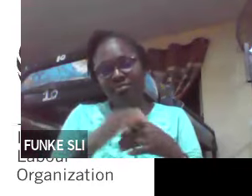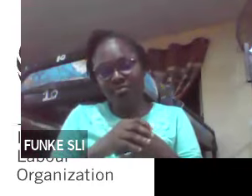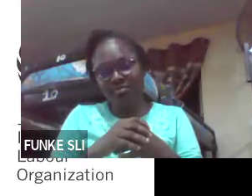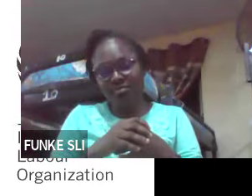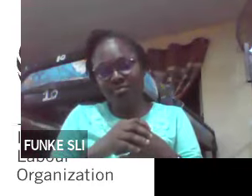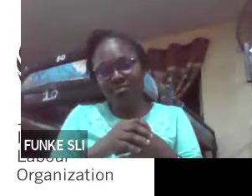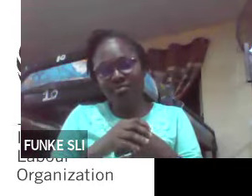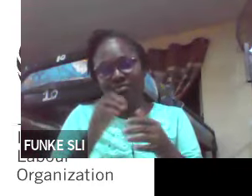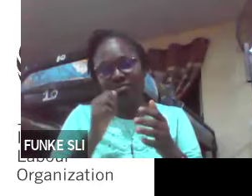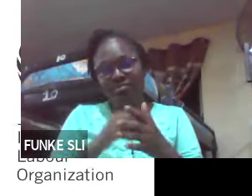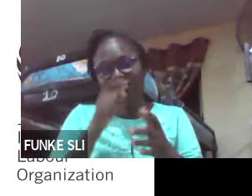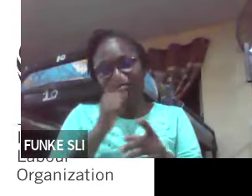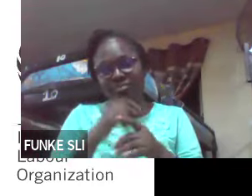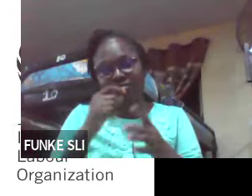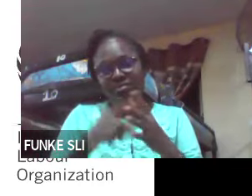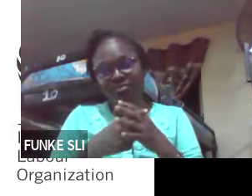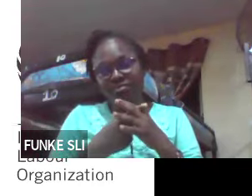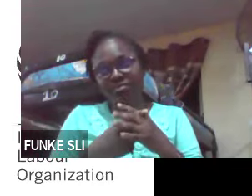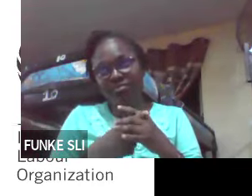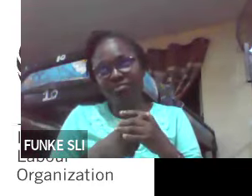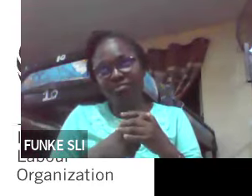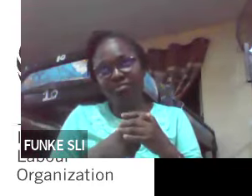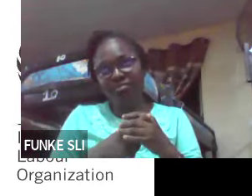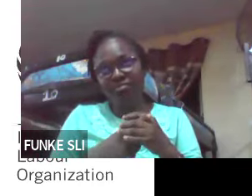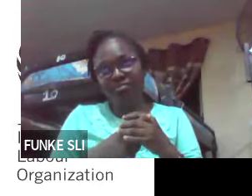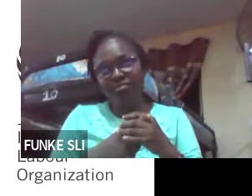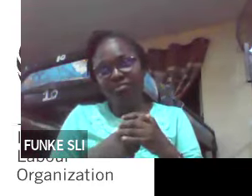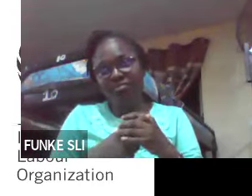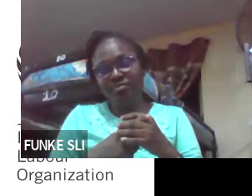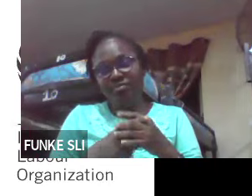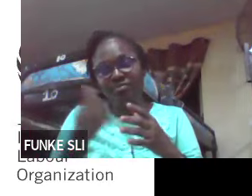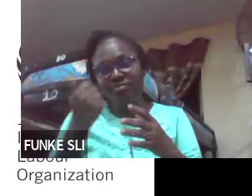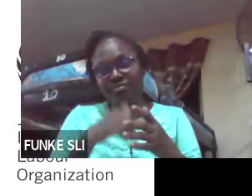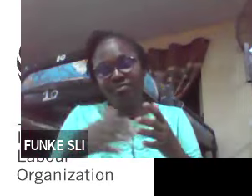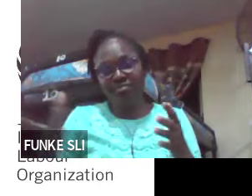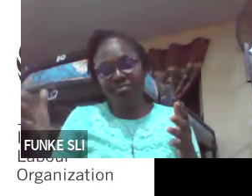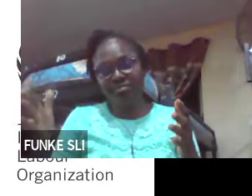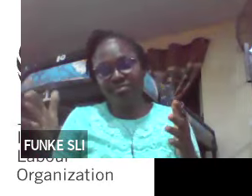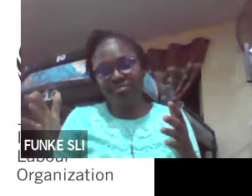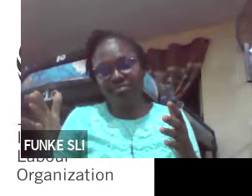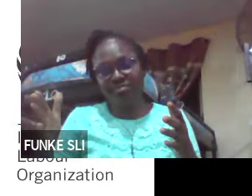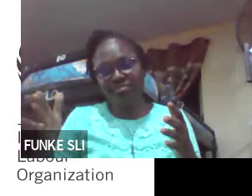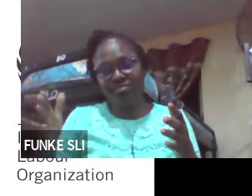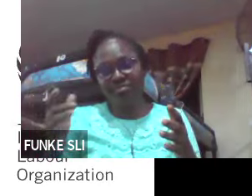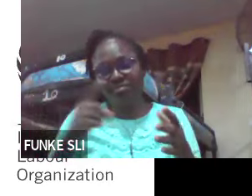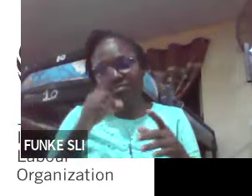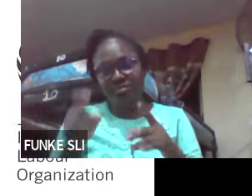sola bakre: That is just the stats. sola bakre: Are there any question. Juliet chinyere orji: Cheers.